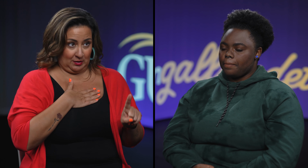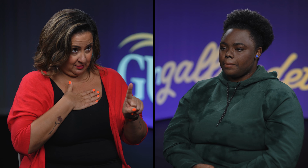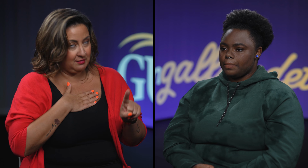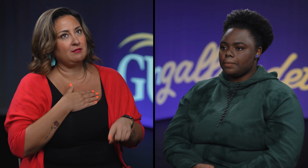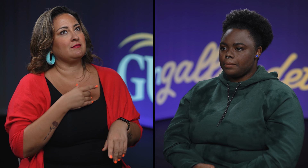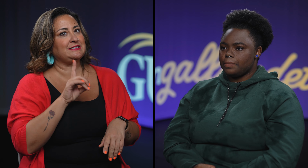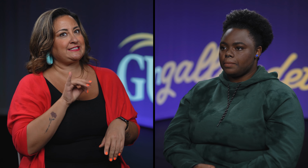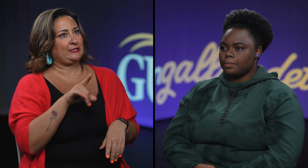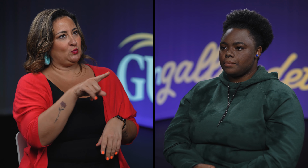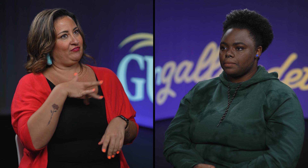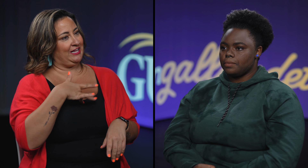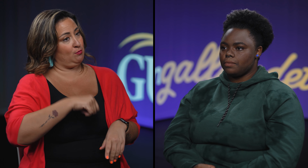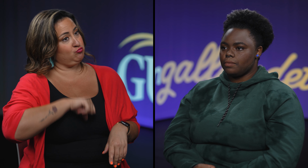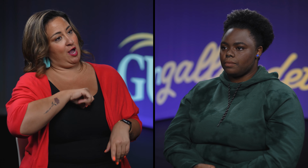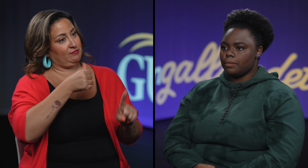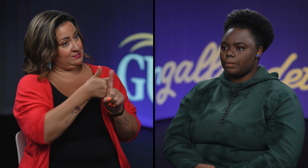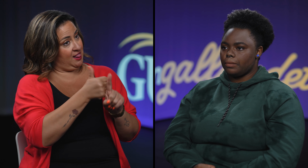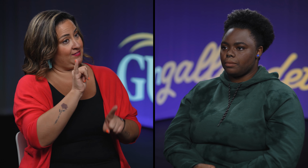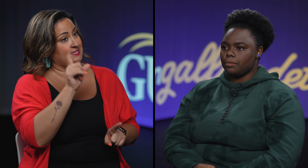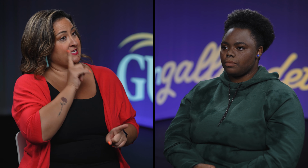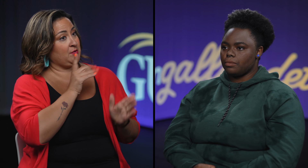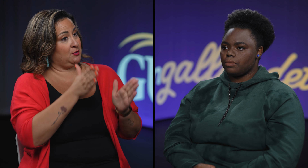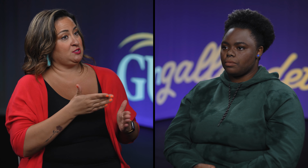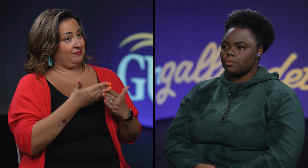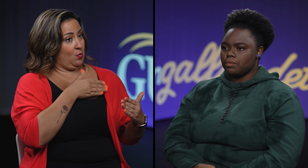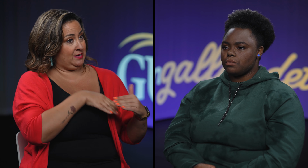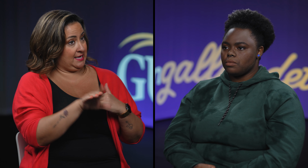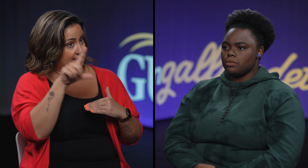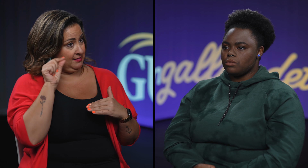Did you feel proud of yourself as a deaf person before you came to Gallaudet?